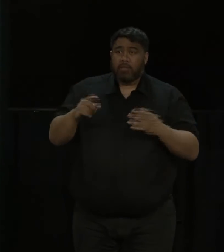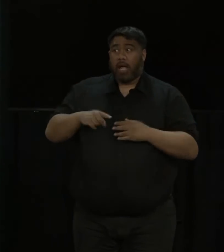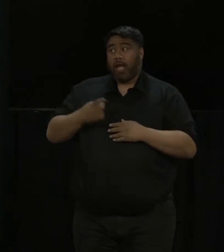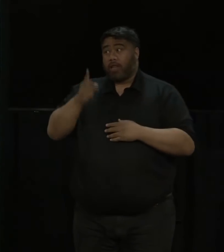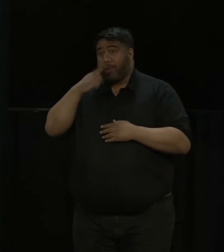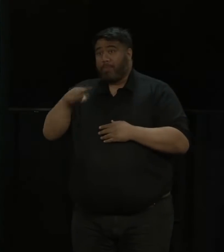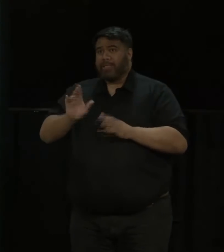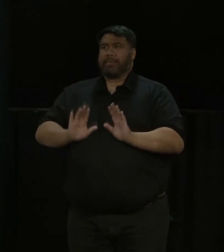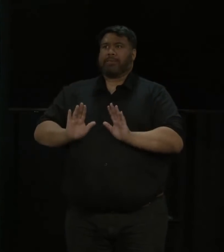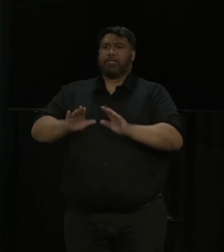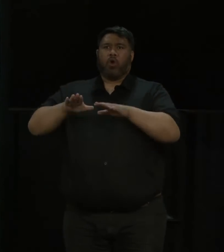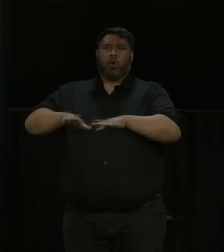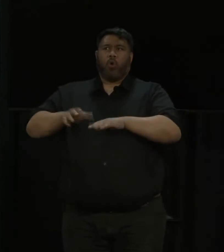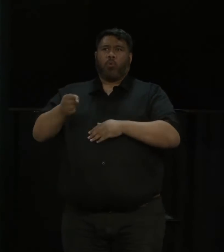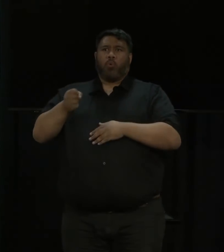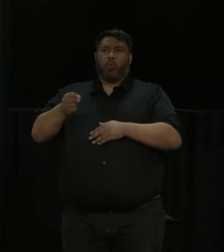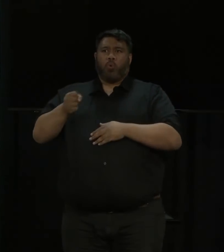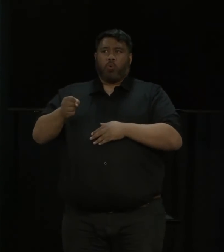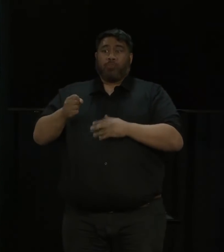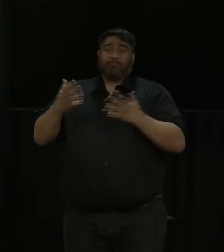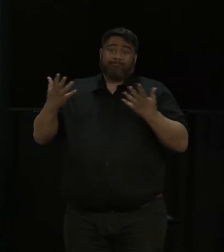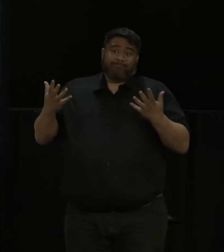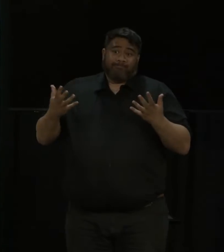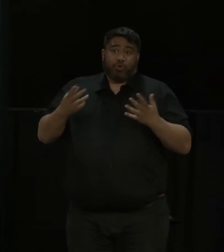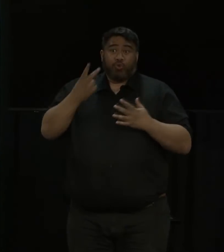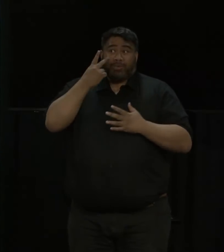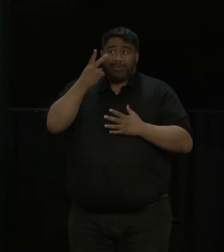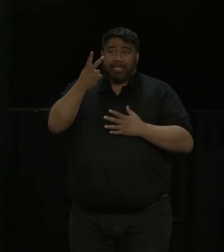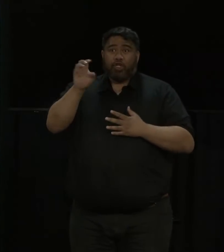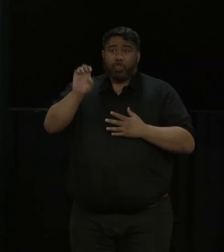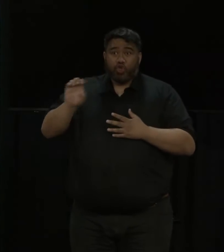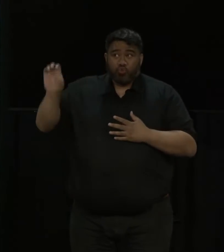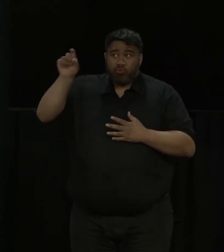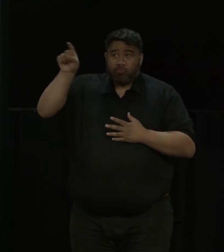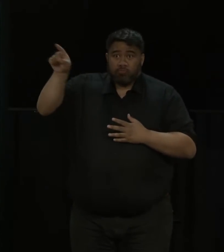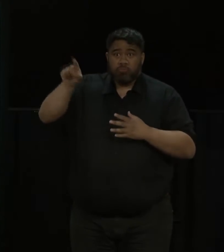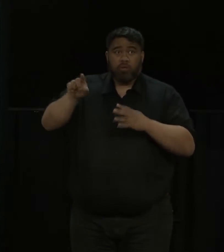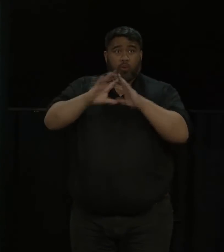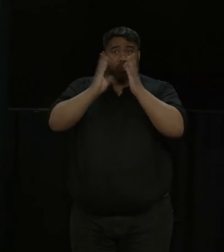and that is very understandabl. Others want us to be more cautious and take even longer to open up.